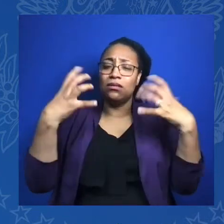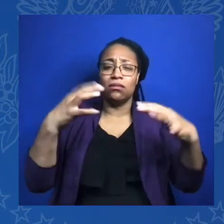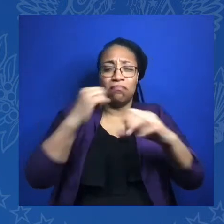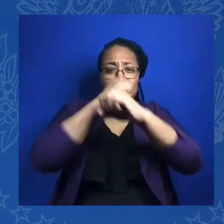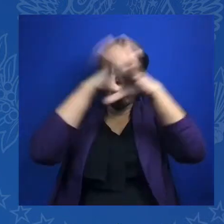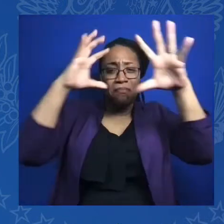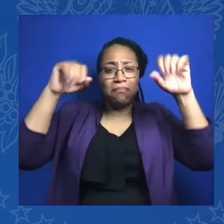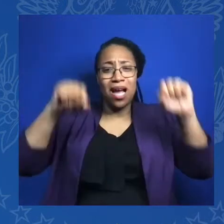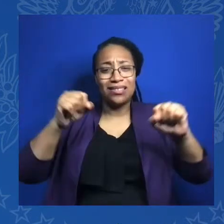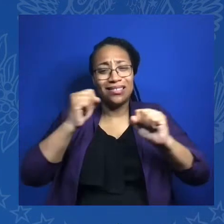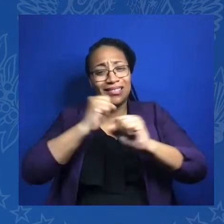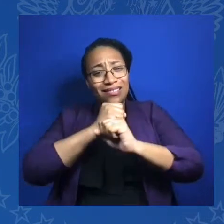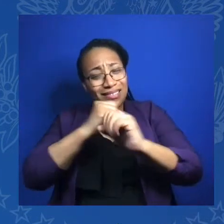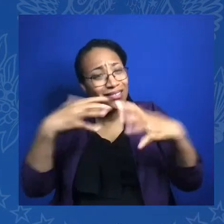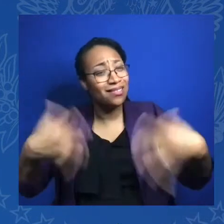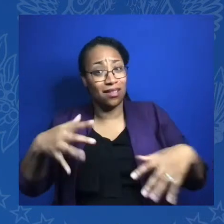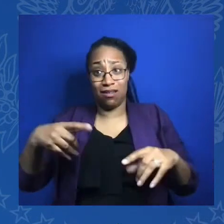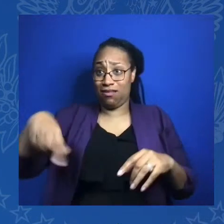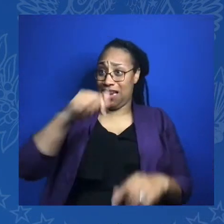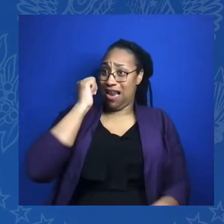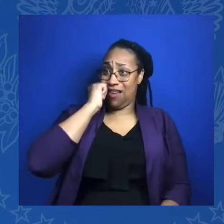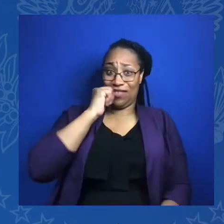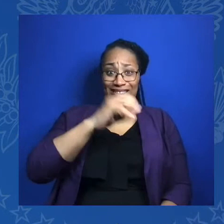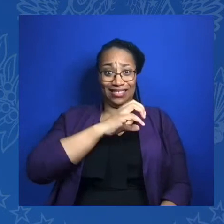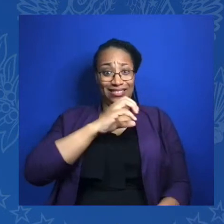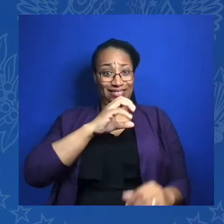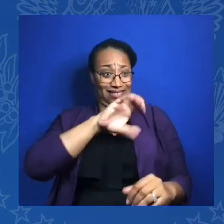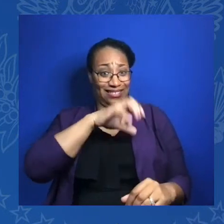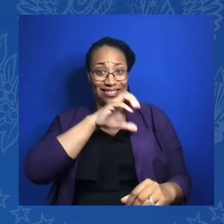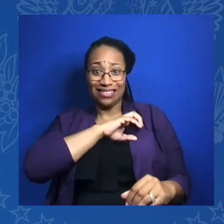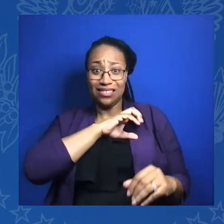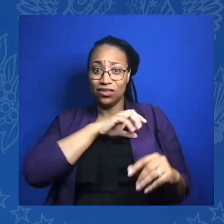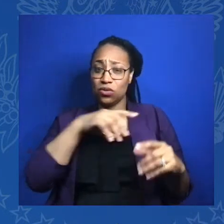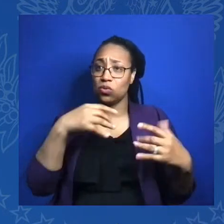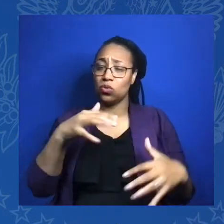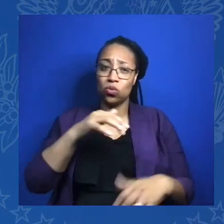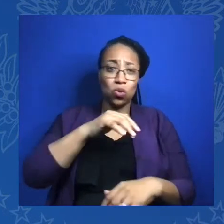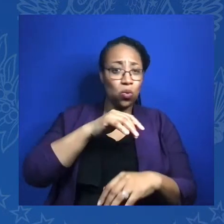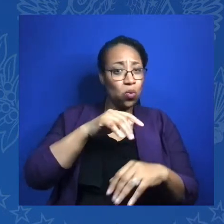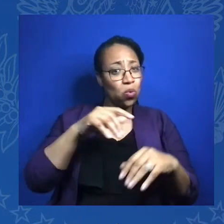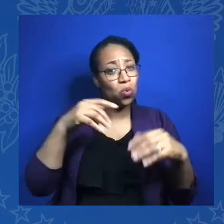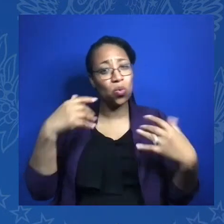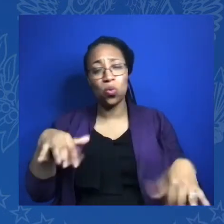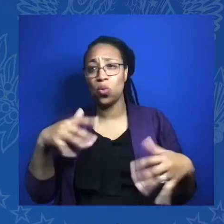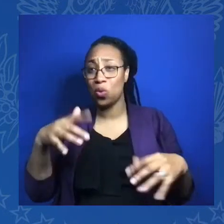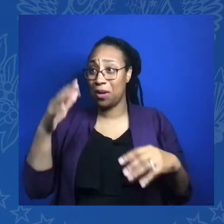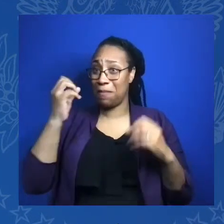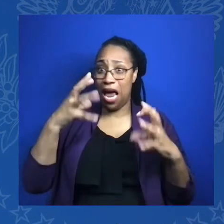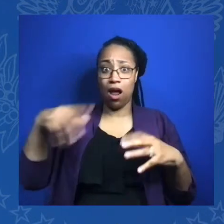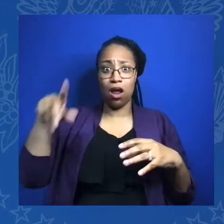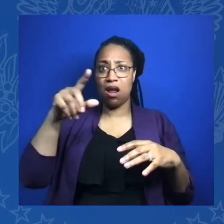and, yes, even to laugh at authority -- without fear or intimidation. That's what makes this nation strong.